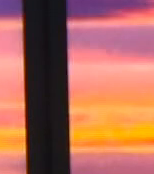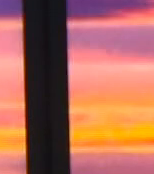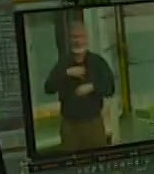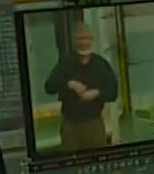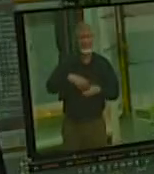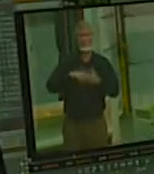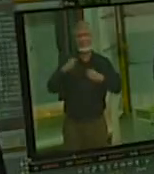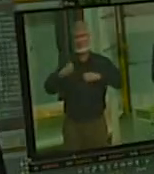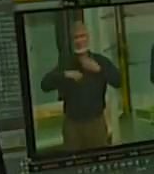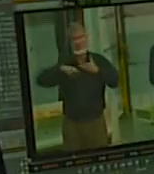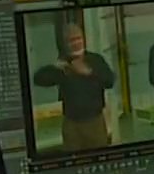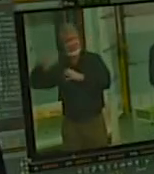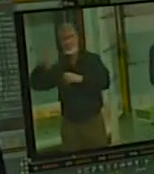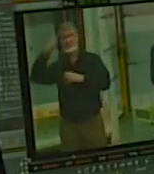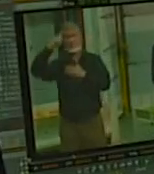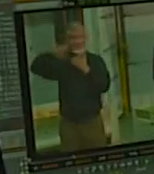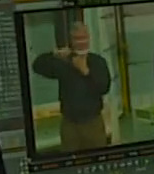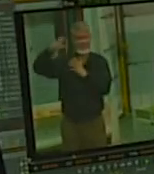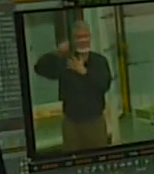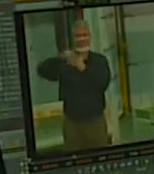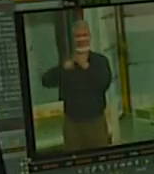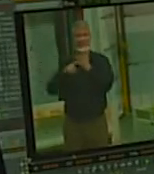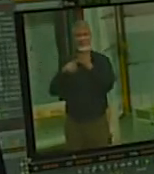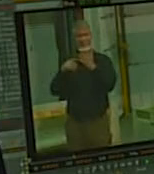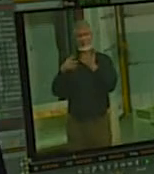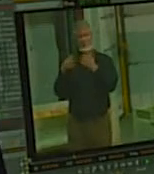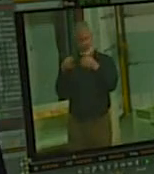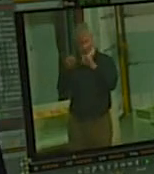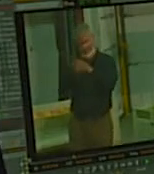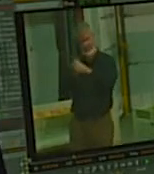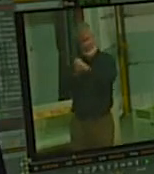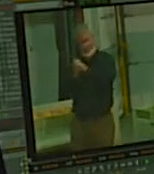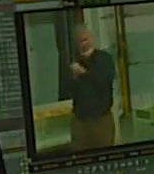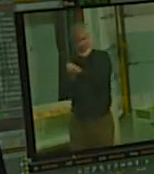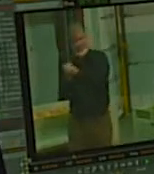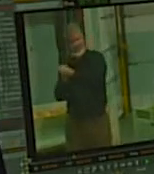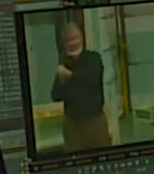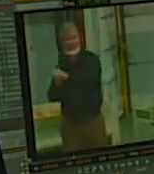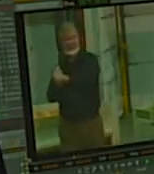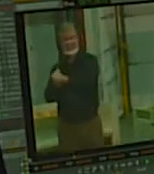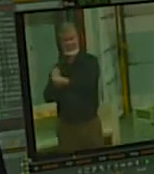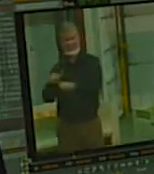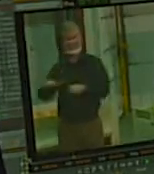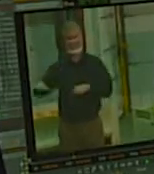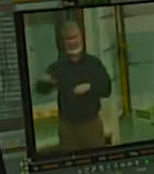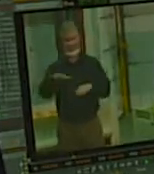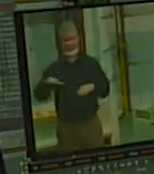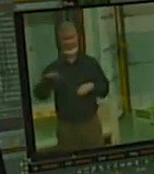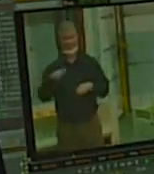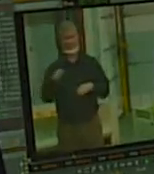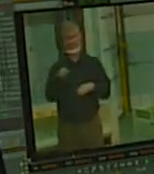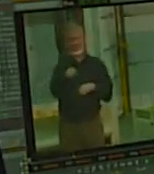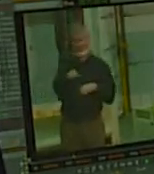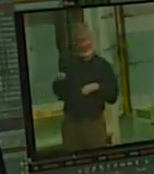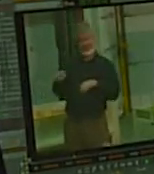THIS TIME. : GOVERNOR GOVERNOR BRAD GOVERNOR BRAD LITTLE : GOVERNOR BRAD LITTLE : GOVERNOR BRAD LITTLE SAID : GOVERNOR BRAD LITTLE SAID THERE : GOVERNOR BRAD LITTLE SAID THERE ARE : GOVERNOR BRAD LITTLE SAID THERE ARE SOME GOVERNOR BRAD LITTLE SAID THERE ARE SOME GOVERNOR BRAD LITTLE SAID THERE ARE SOME ENCOURAGING GOVERNOR BRAD LITTLE SAID THERE ARE SOME ENCOURAGING SIGNS SAID THERE ARE SOME ENCOURAGING SIGNS SAID THERE ARE SOME ENCOURAGING SIGNS WHEN SAID THERE ARE SOME ENCOURAGING SIGNS WHEN LOOKING SAID THERE ARE SOME ENCOURAGING SIGNS WHEN LOOKING AT SAID THERE ARE SOME ENCOURAGING SIGNS WHEN LOOKING AT THE ENCOURAGING SIGNS WHEN LOOKING AT THE ENCOURAGING SIGNS WHEN LOOKING AT THE METRICS. ENCOURAGING SIGNS WHEN LOOKING AT THE METRICS. SOME ENCOURAGING SIGNS WHEN LOOKING AT THE METRICS. SOME OF ENCOURAGING SIGNS WHEN LOOKING AT THE METRICS. SOME OF THEM